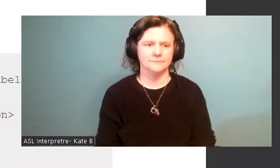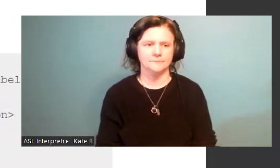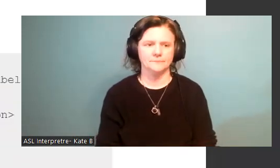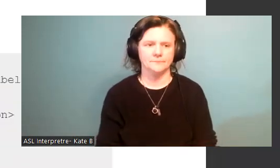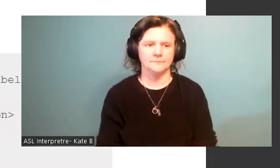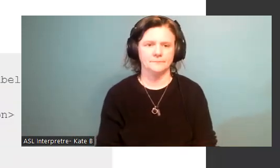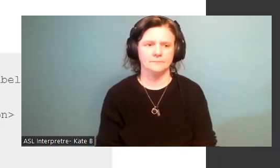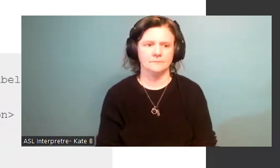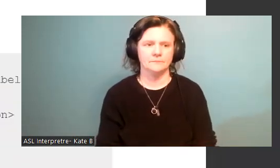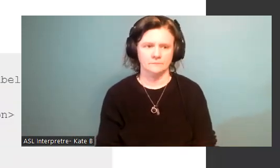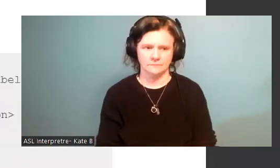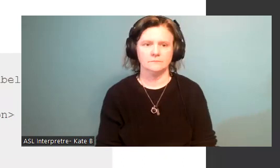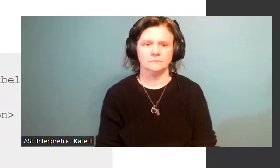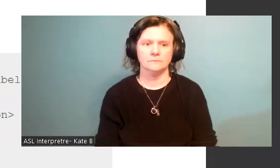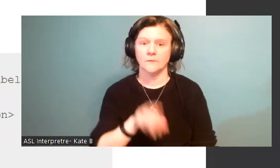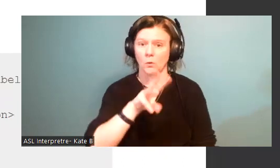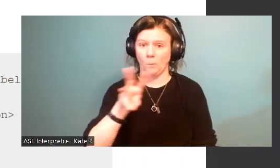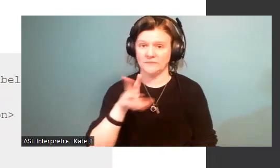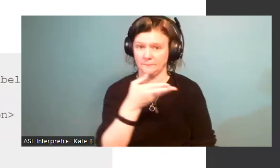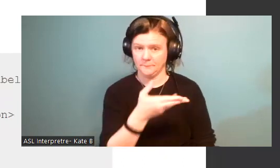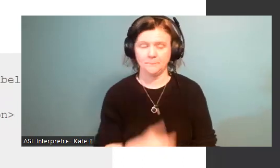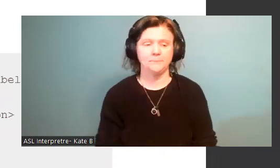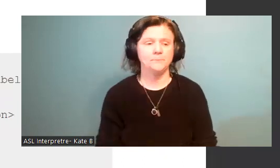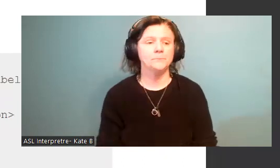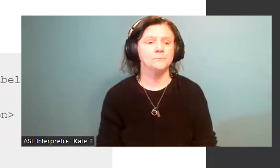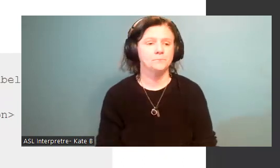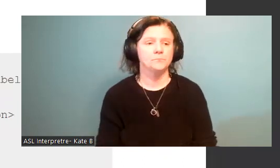example, if you have a collapsible content on